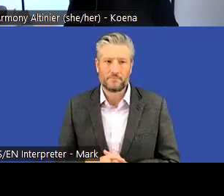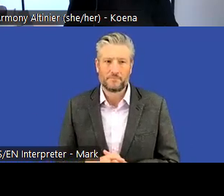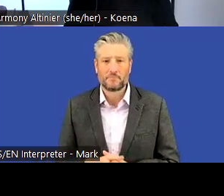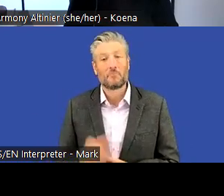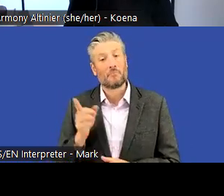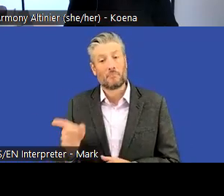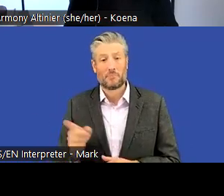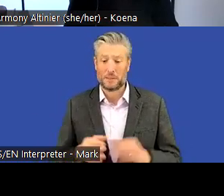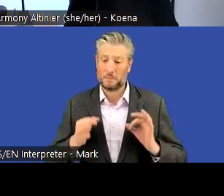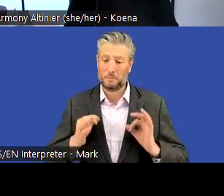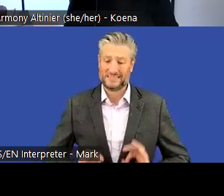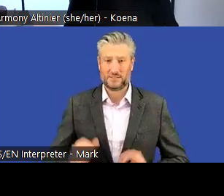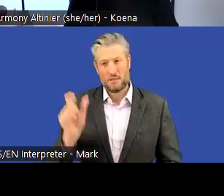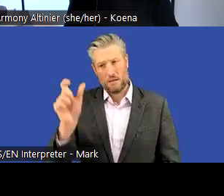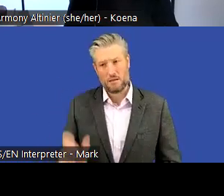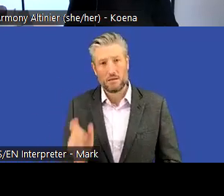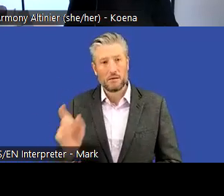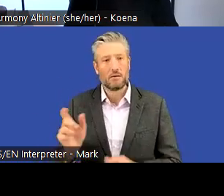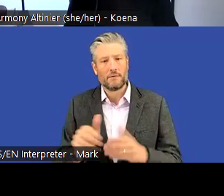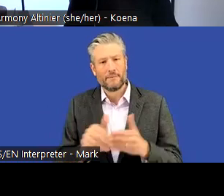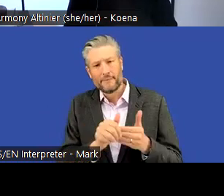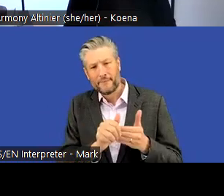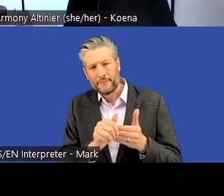of the abolition of Deaf penalty.